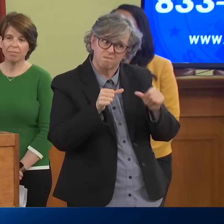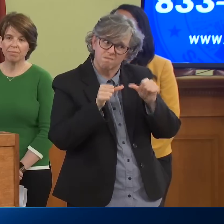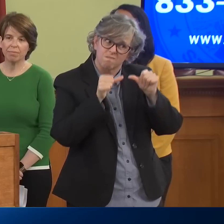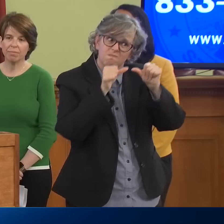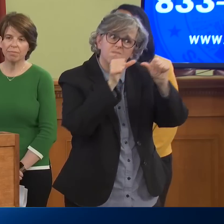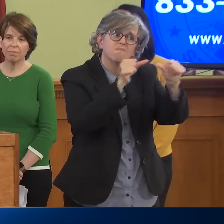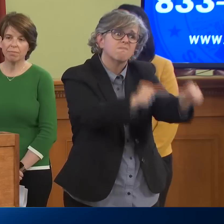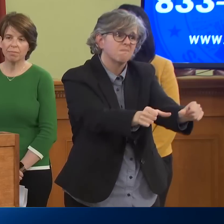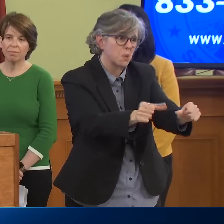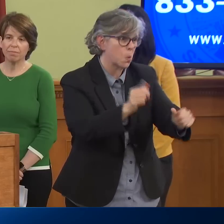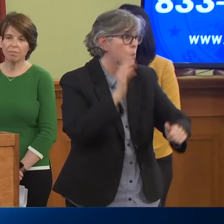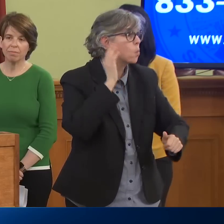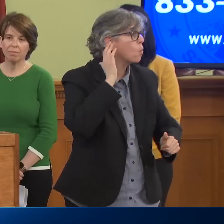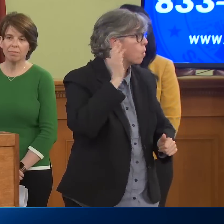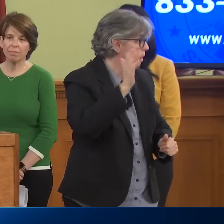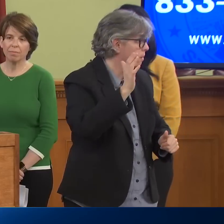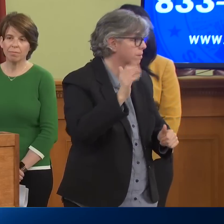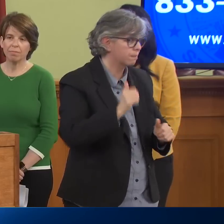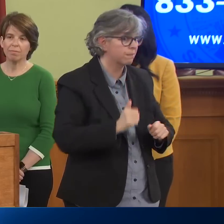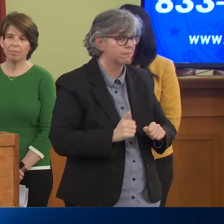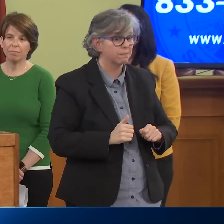TO START LOOKING AT THIS LIKE